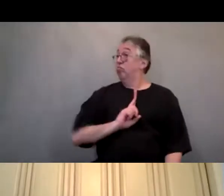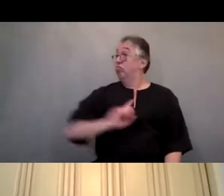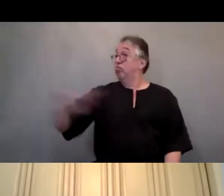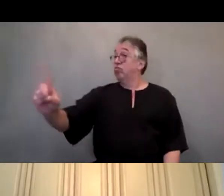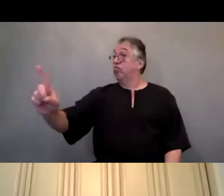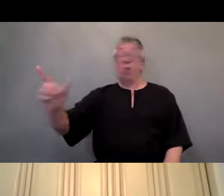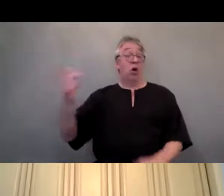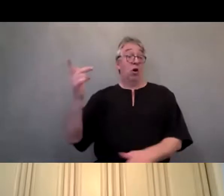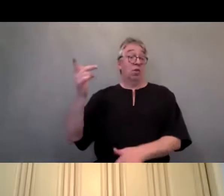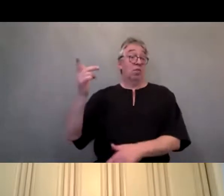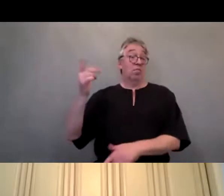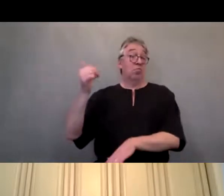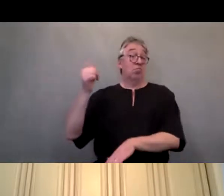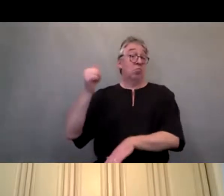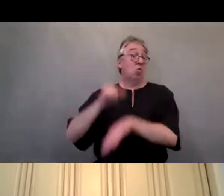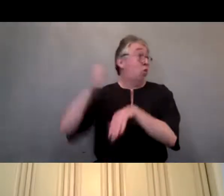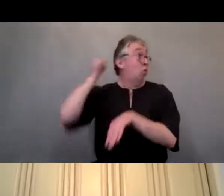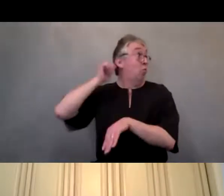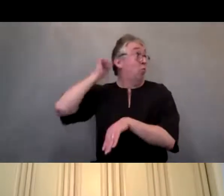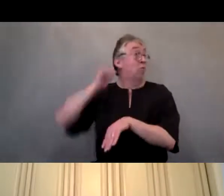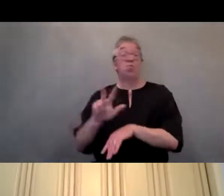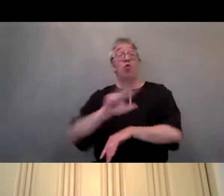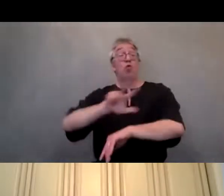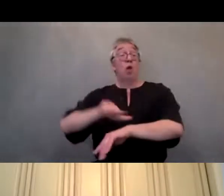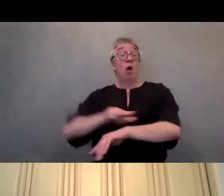did three or four hour surgery, I recovered in the recovery